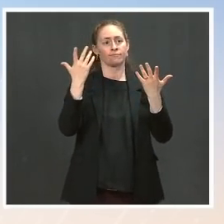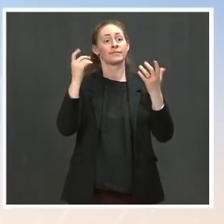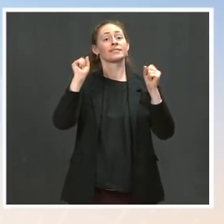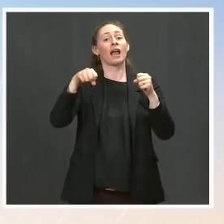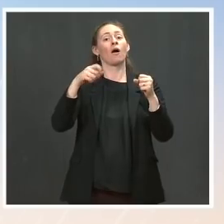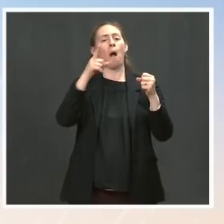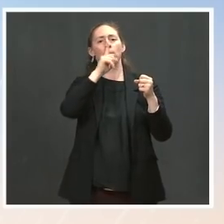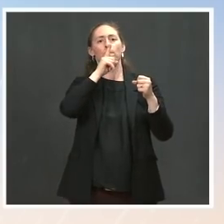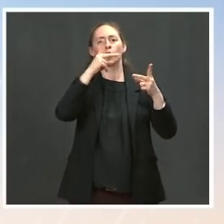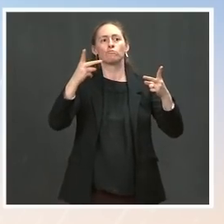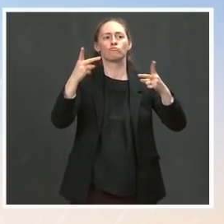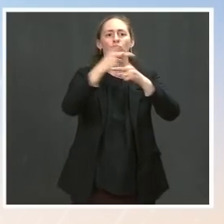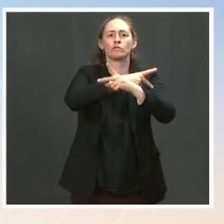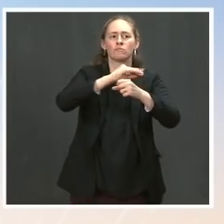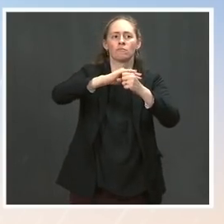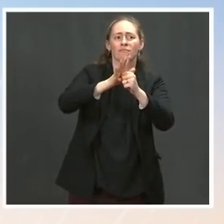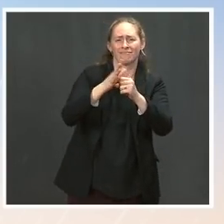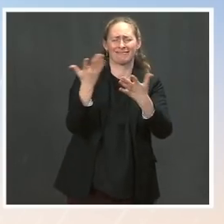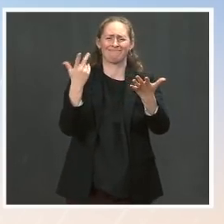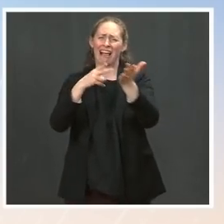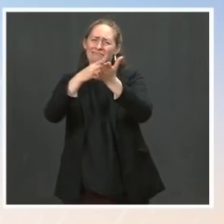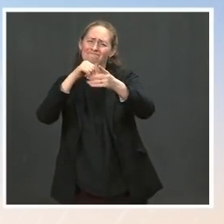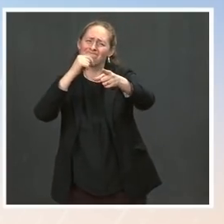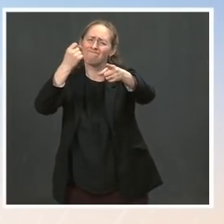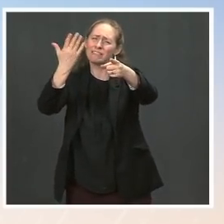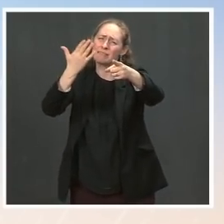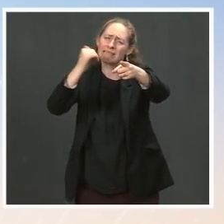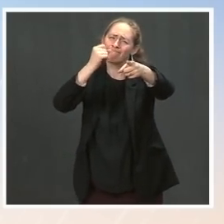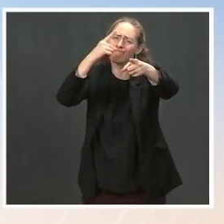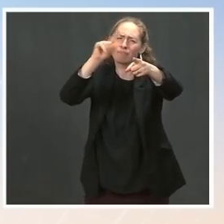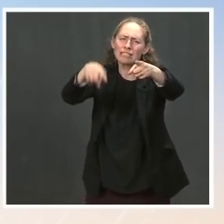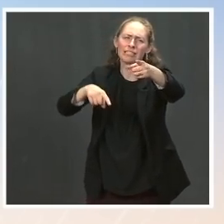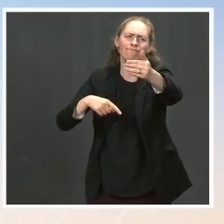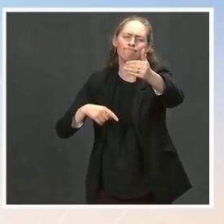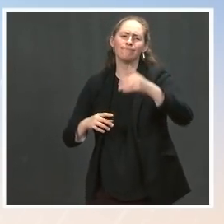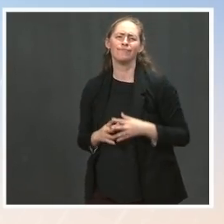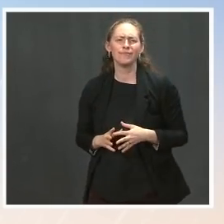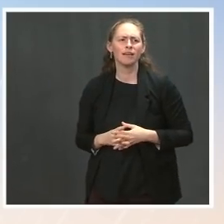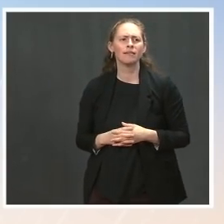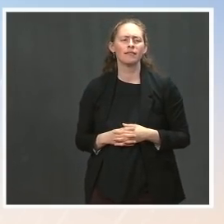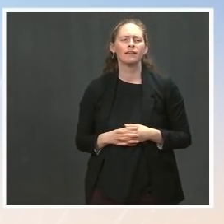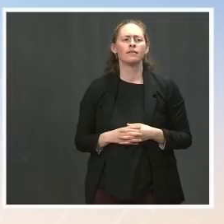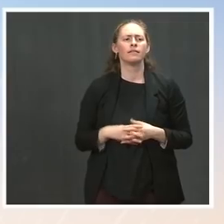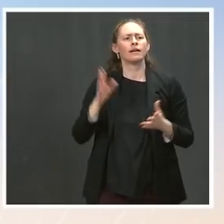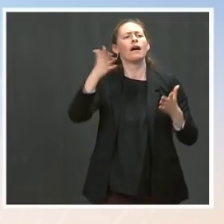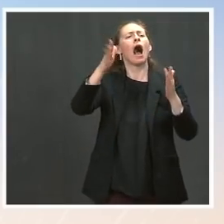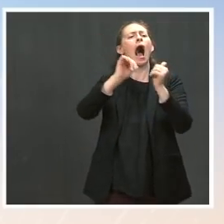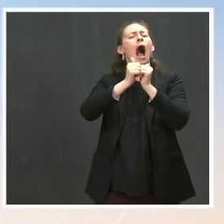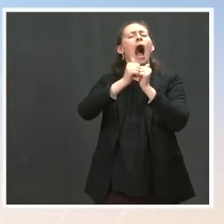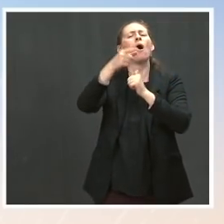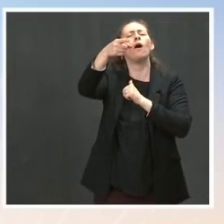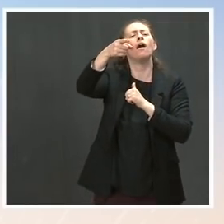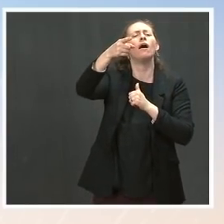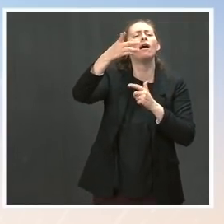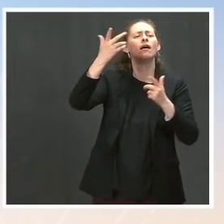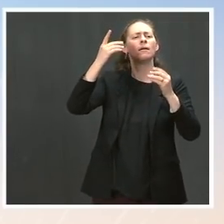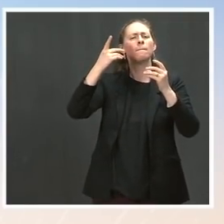I'm understanding your question maybe. The Press: The question is: How do you -- how do you strike that balance between being a model of the public health guidelines